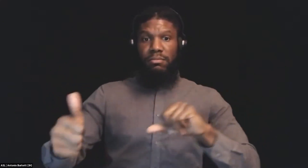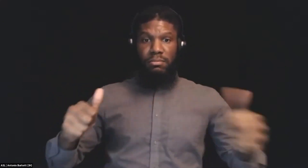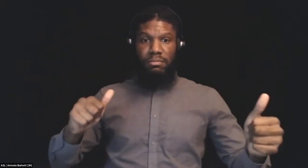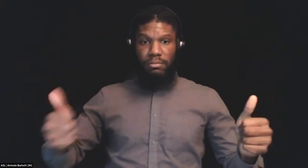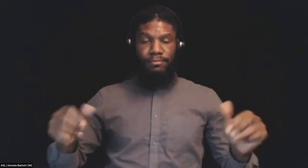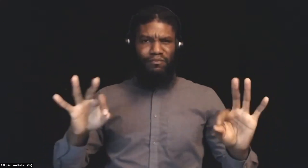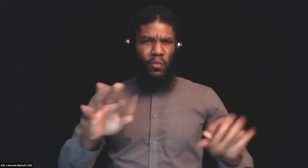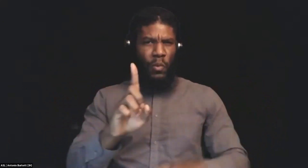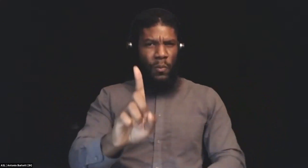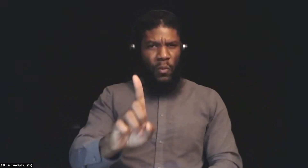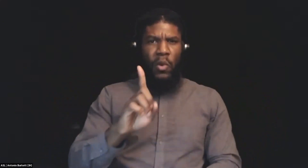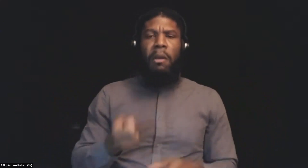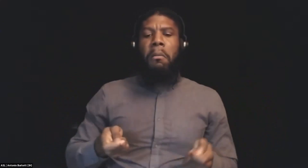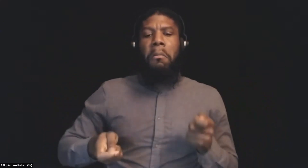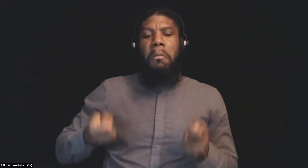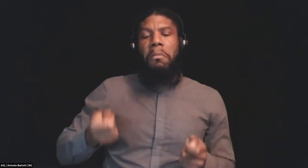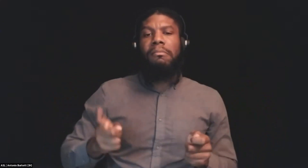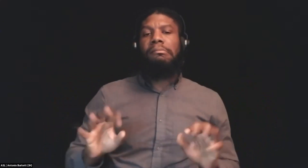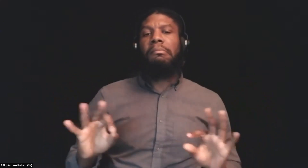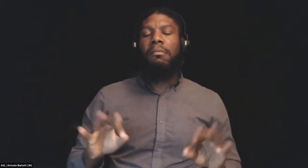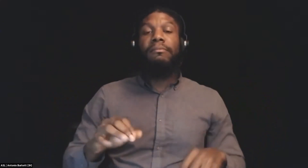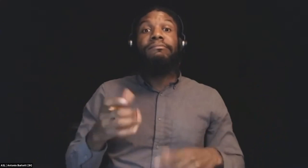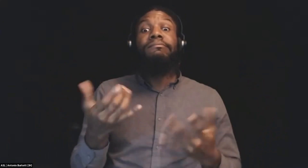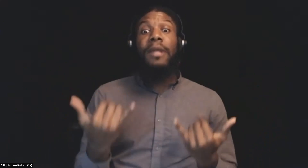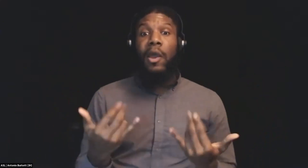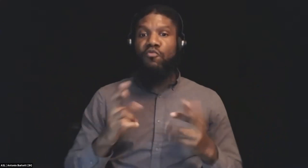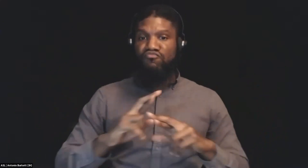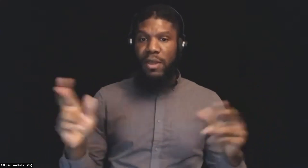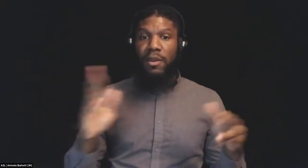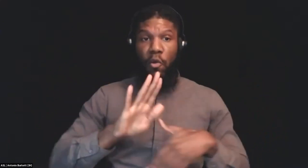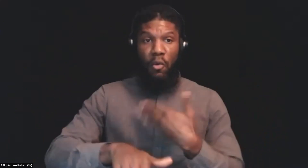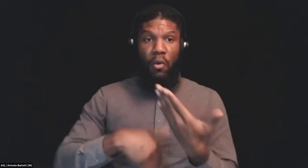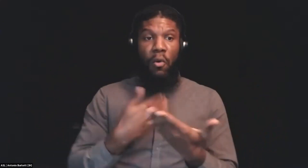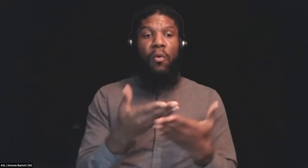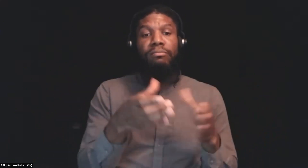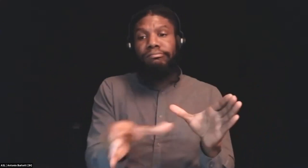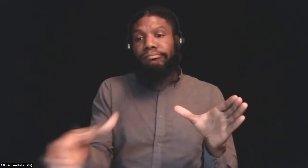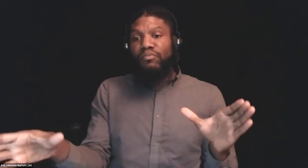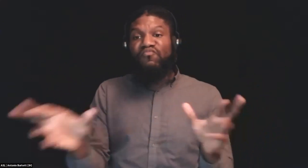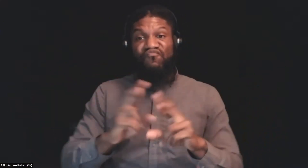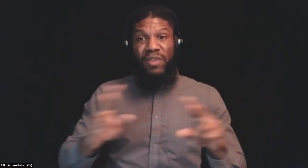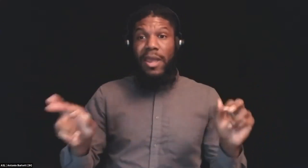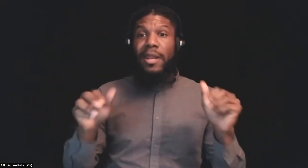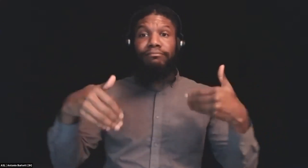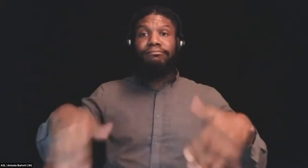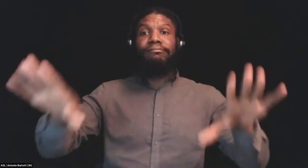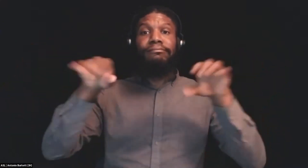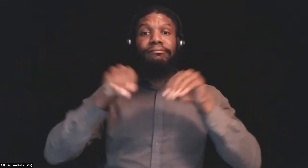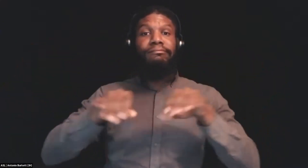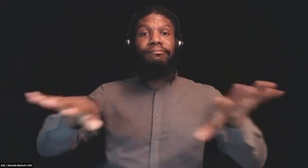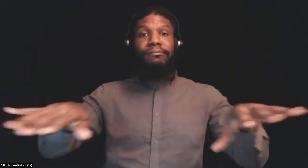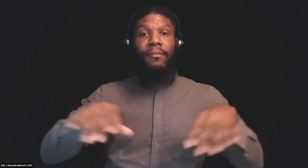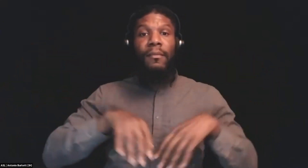small adjustment here to open all of the breakout rooms and send you all. If you need to have